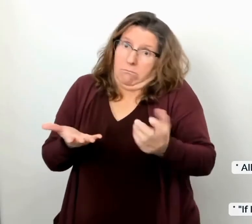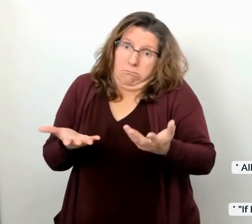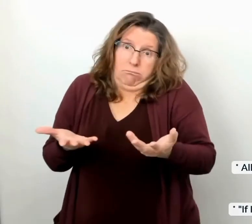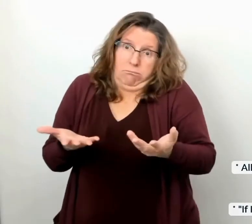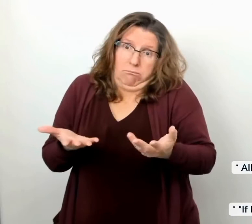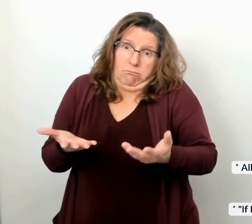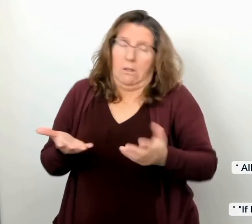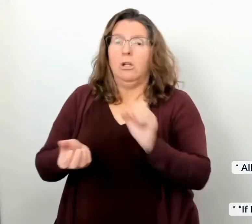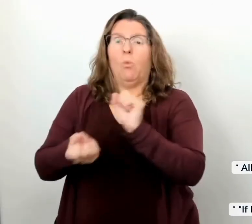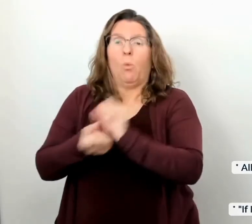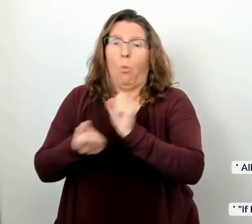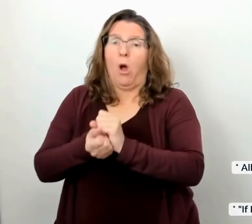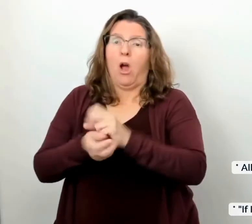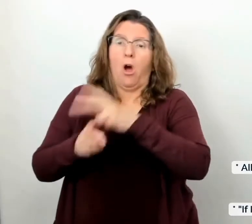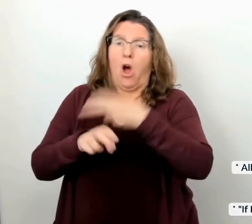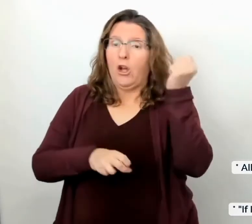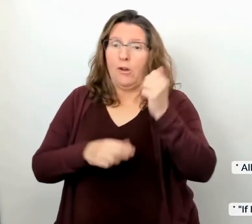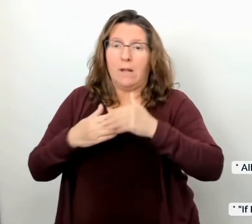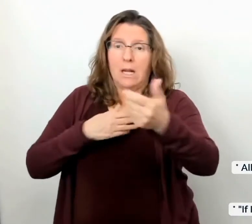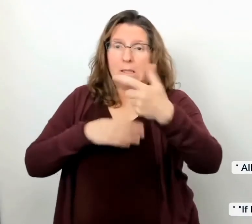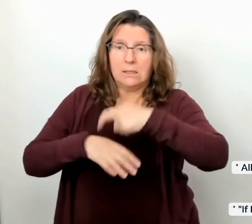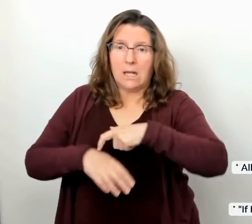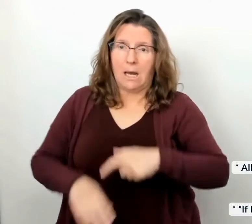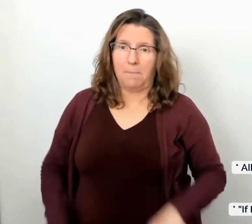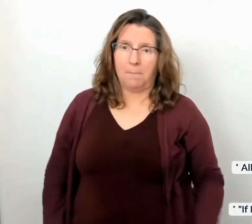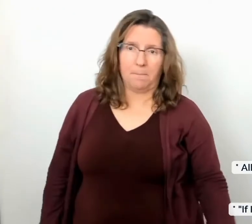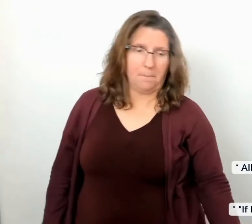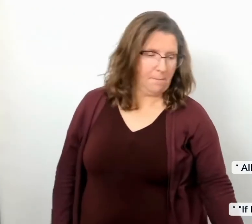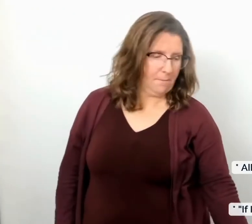The attitude is - 'if I fail I can work harder next time.'